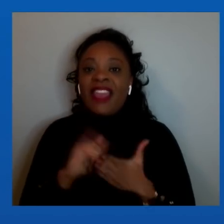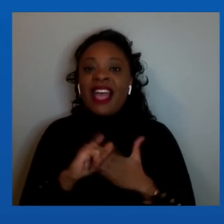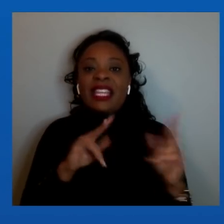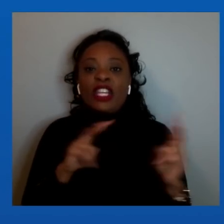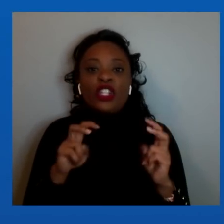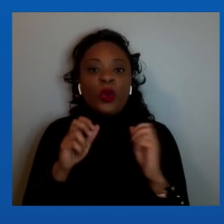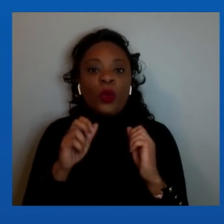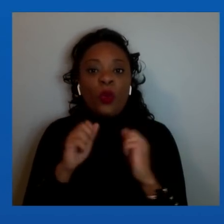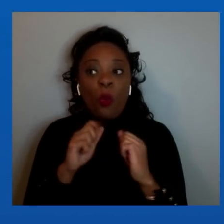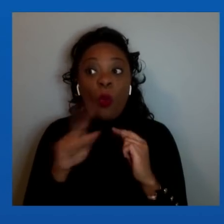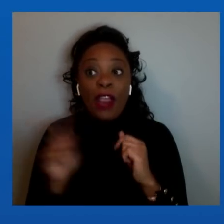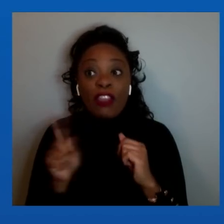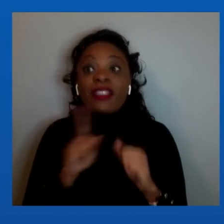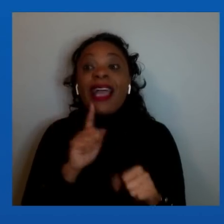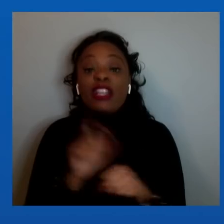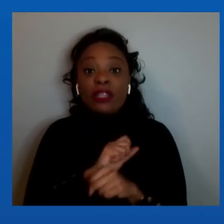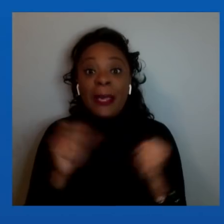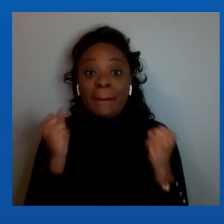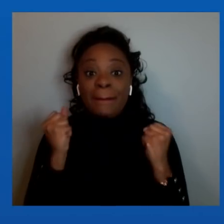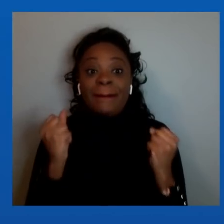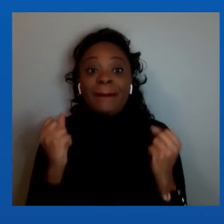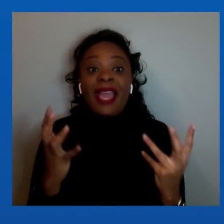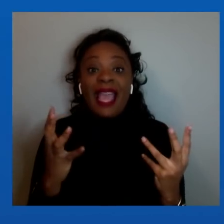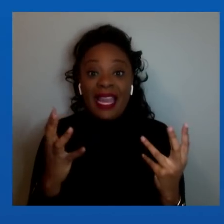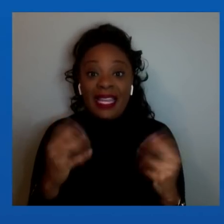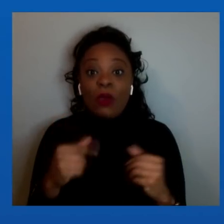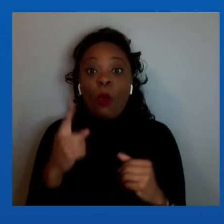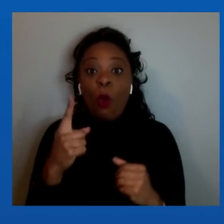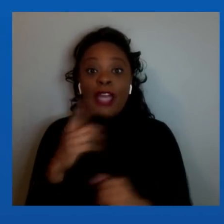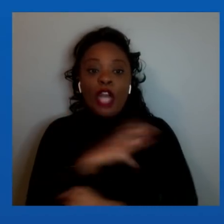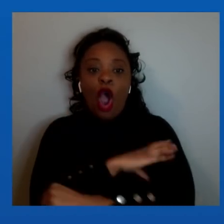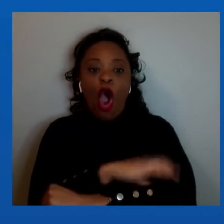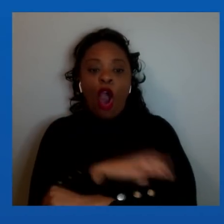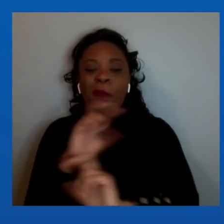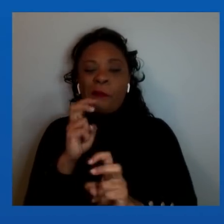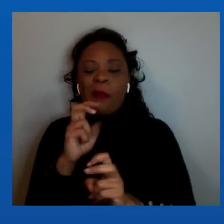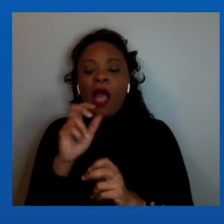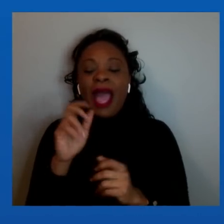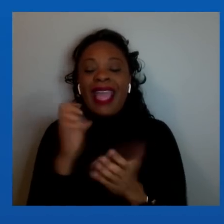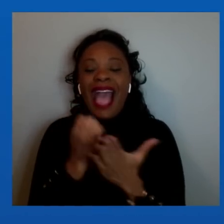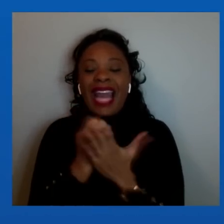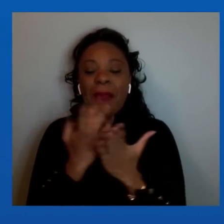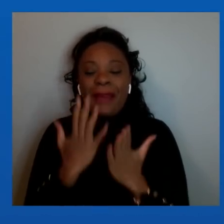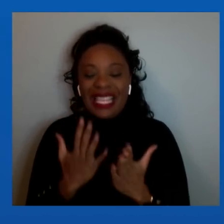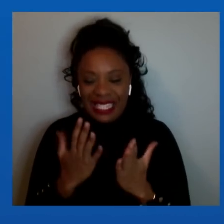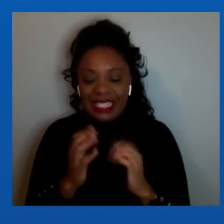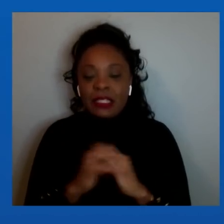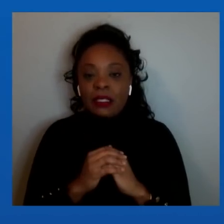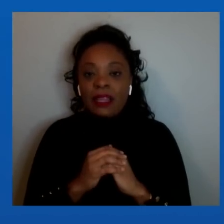are many one armed economist, so to speak, there is very little equivocation